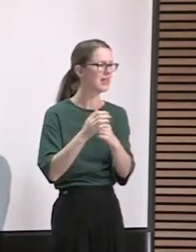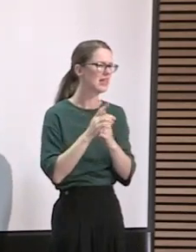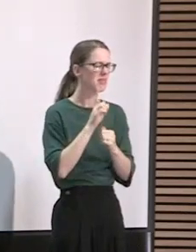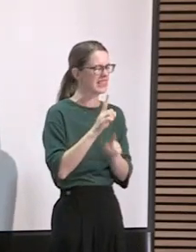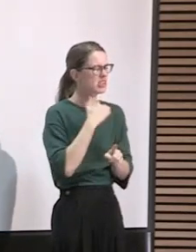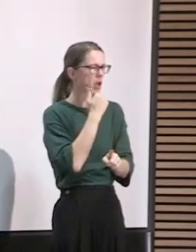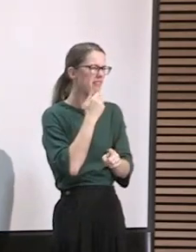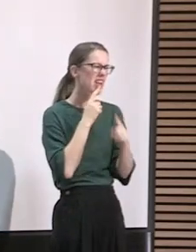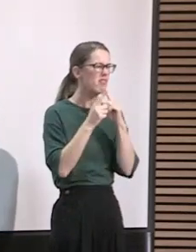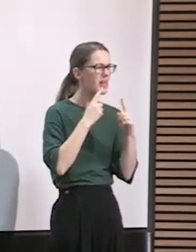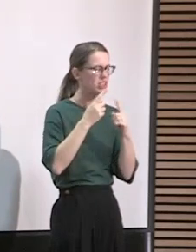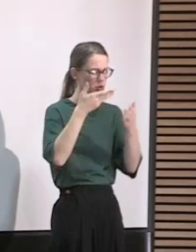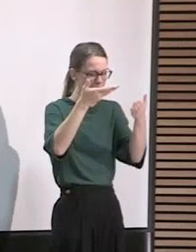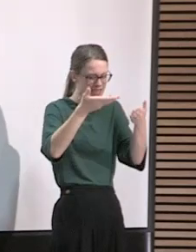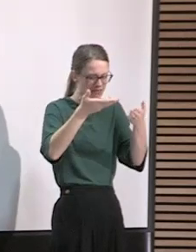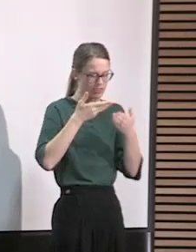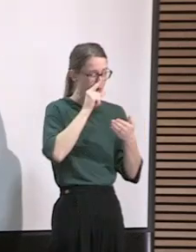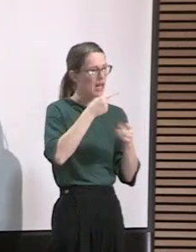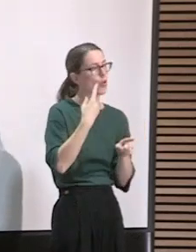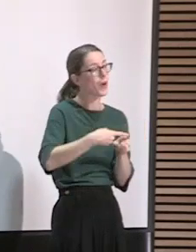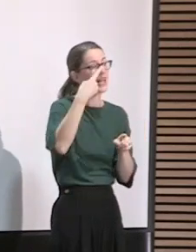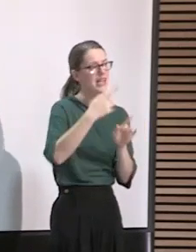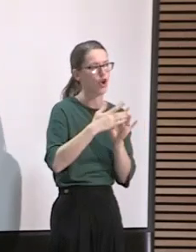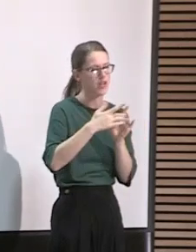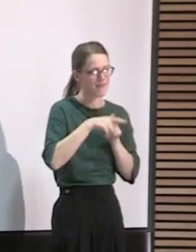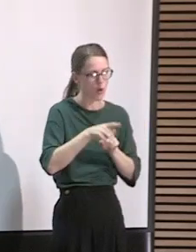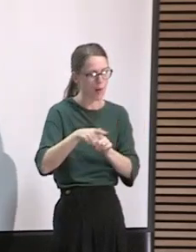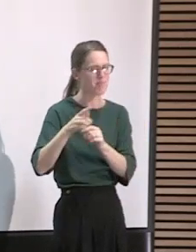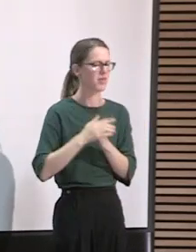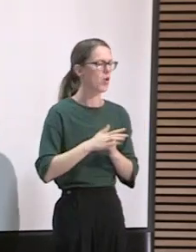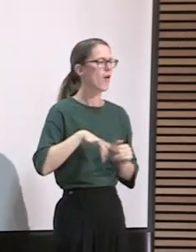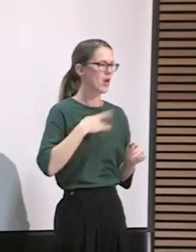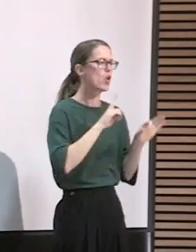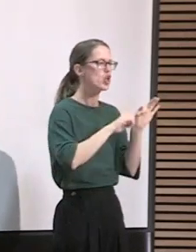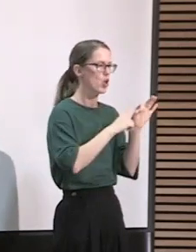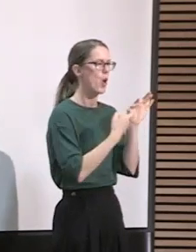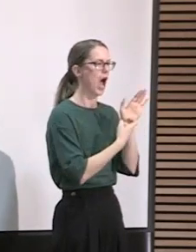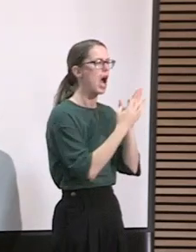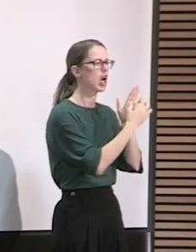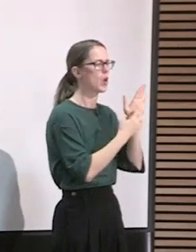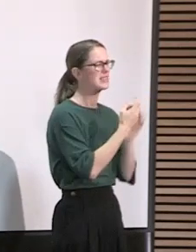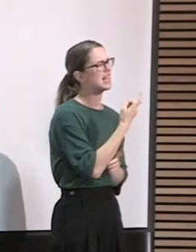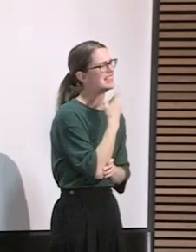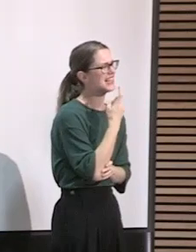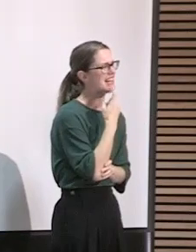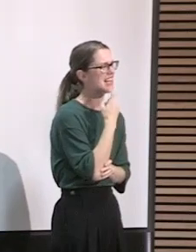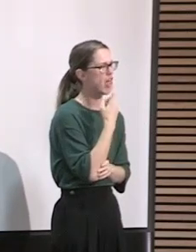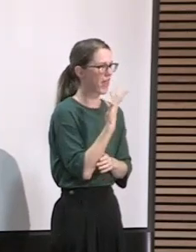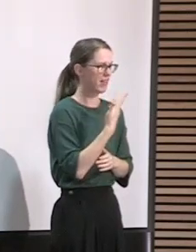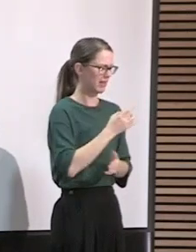airlines and InterCity coaches can - it isn't widespread enough to provide us with the universal coverage that we are